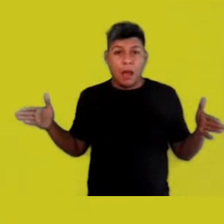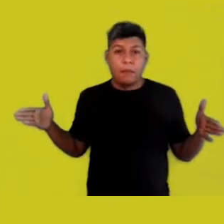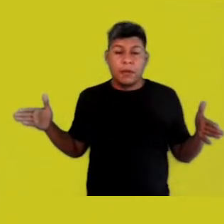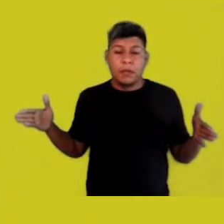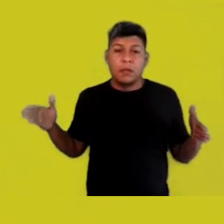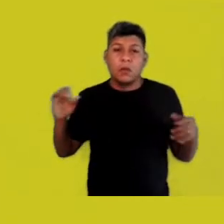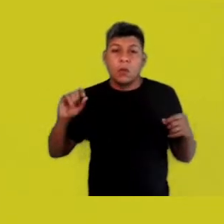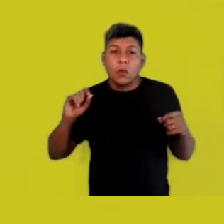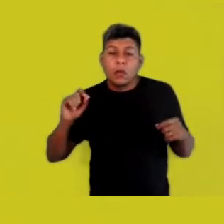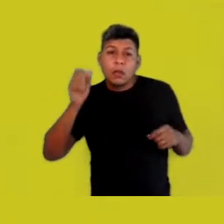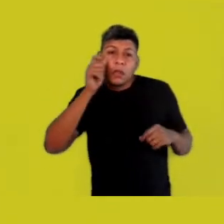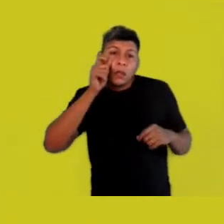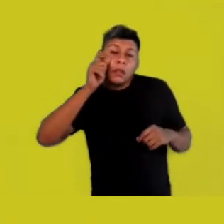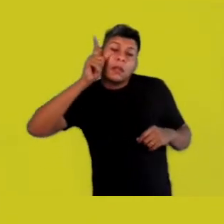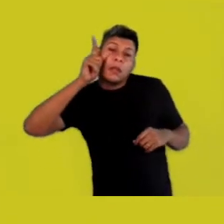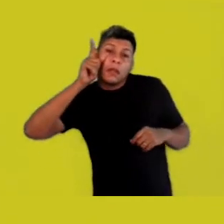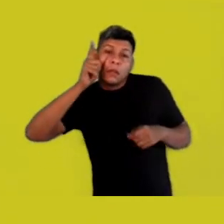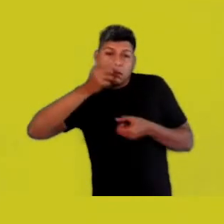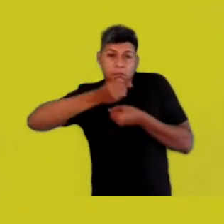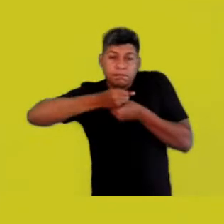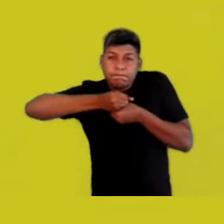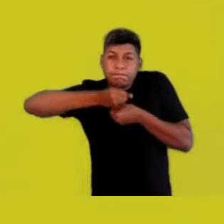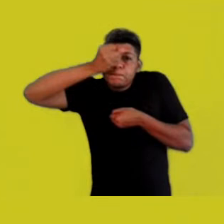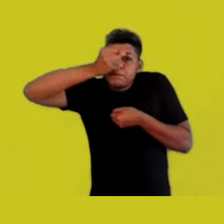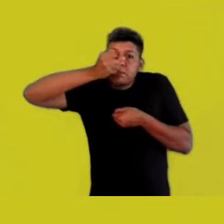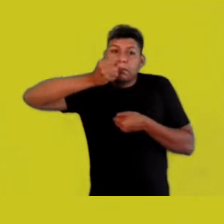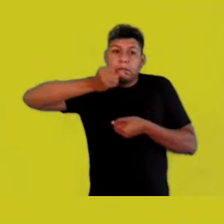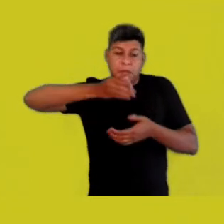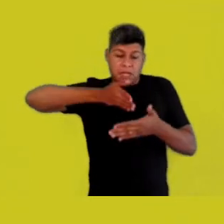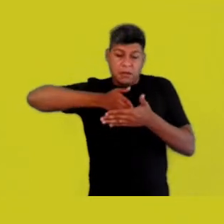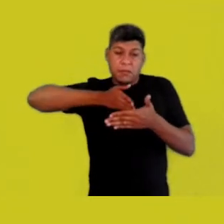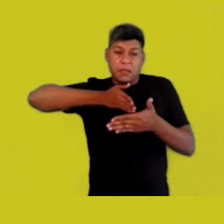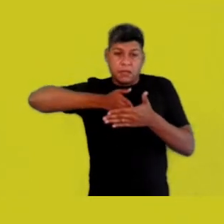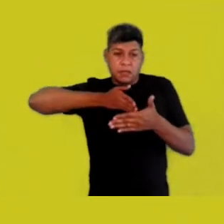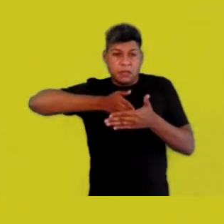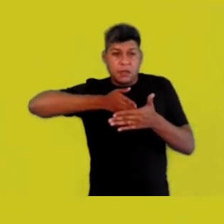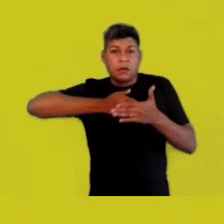a rift in the roof of our communicative limitation,